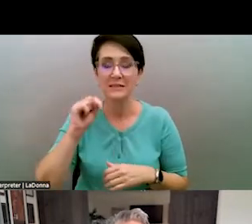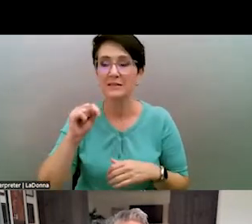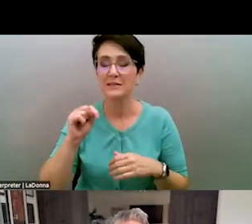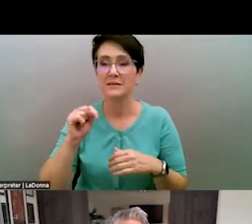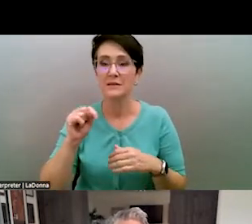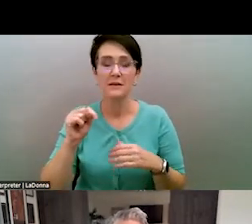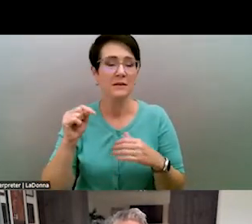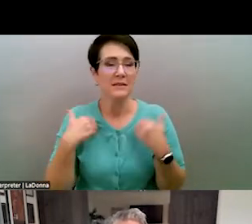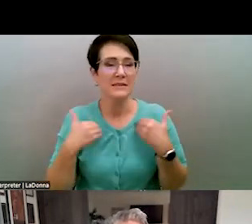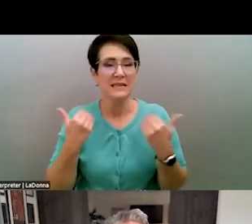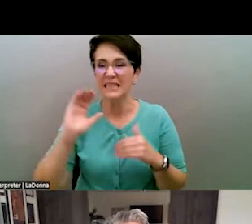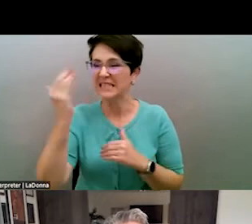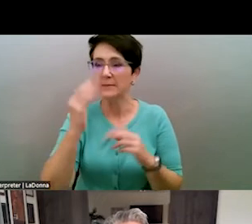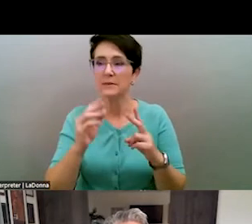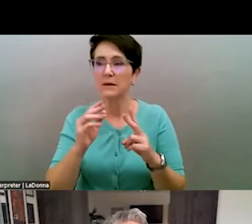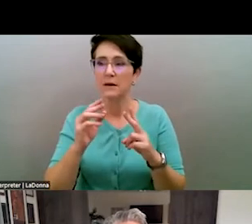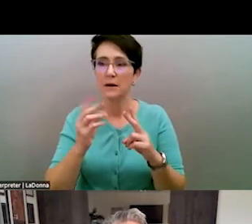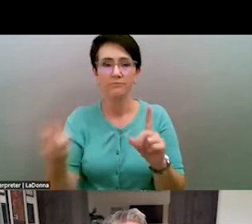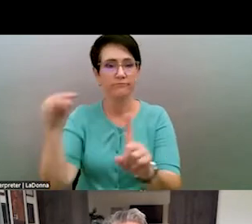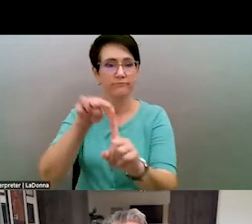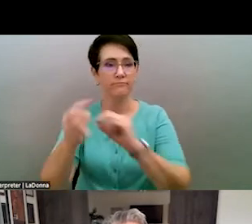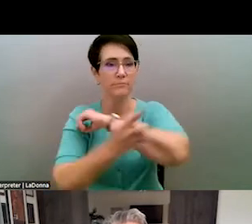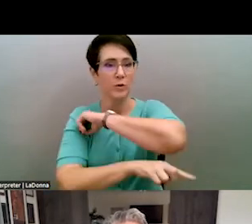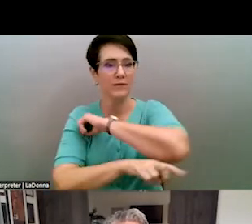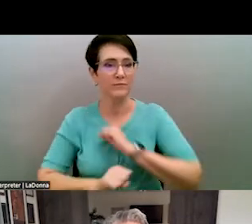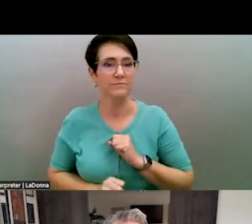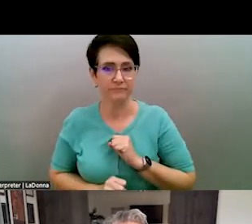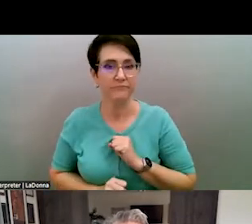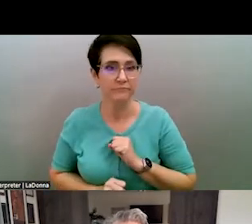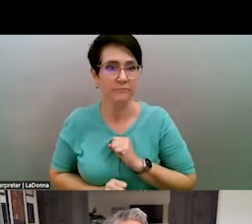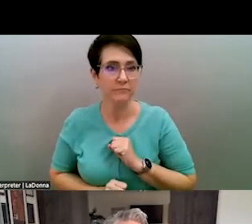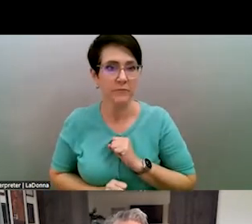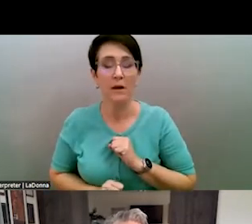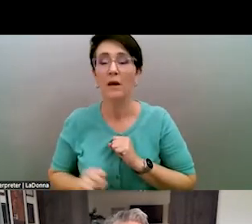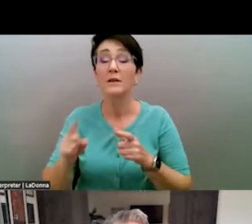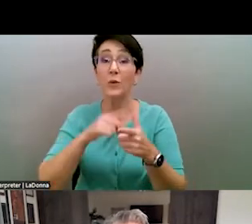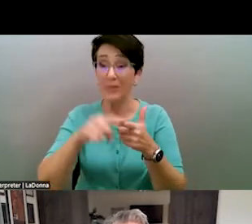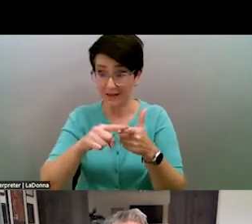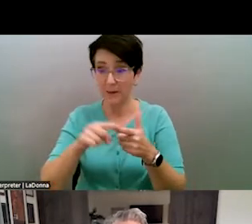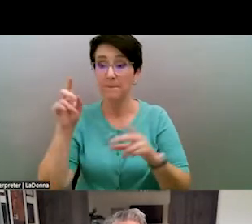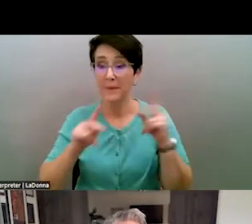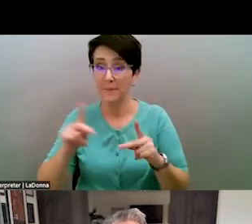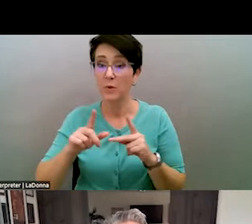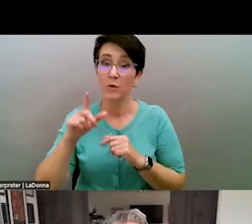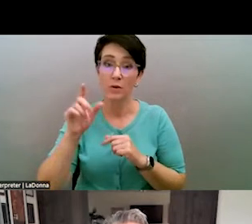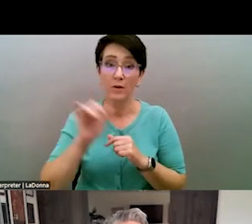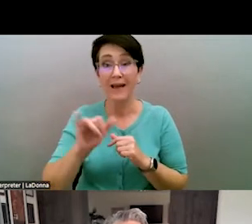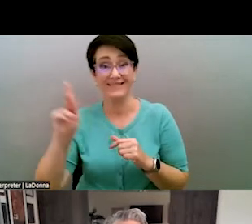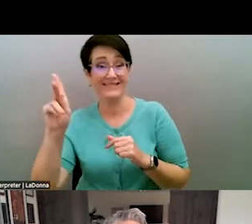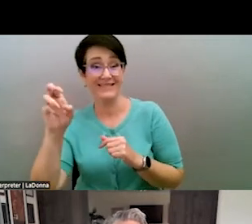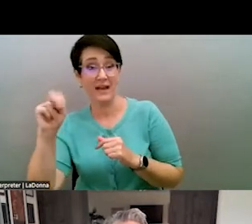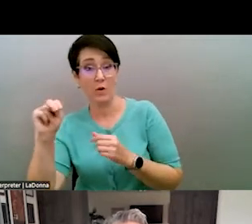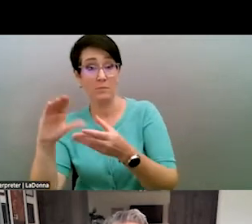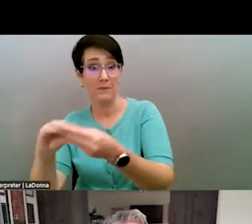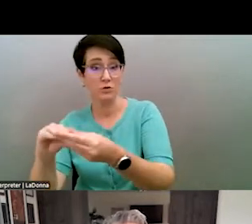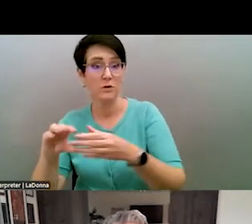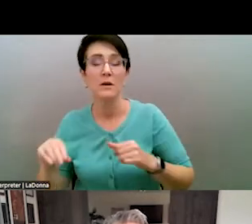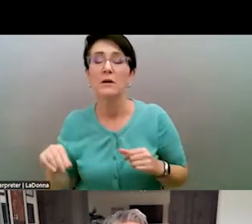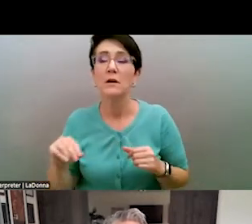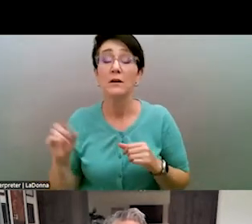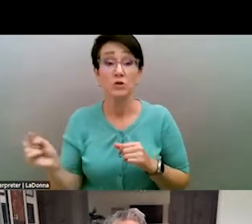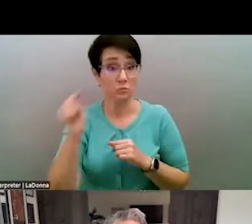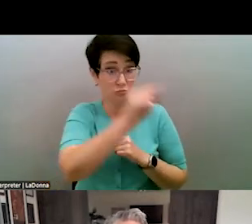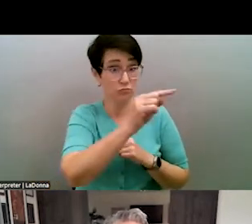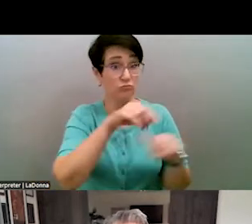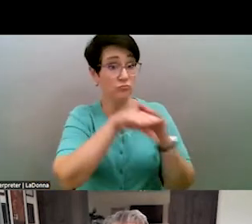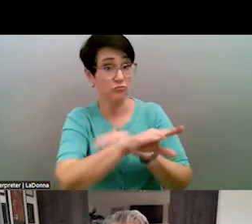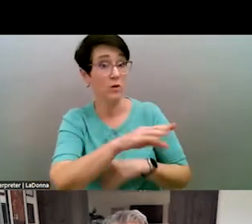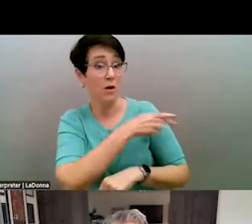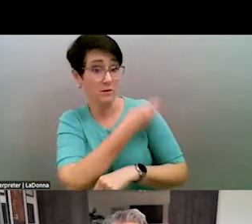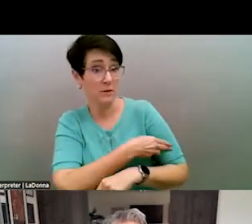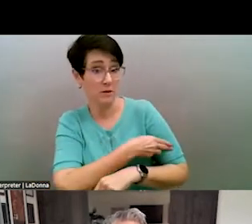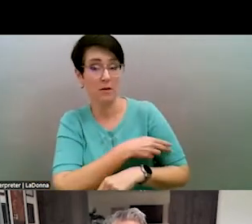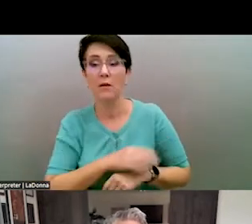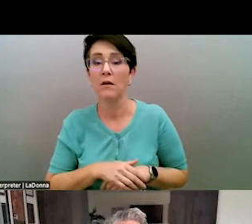SEEMS VERY PUNITIVE. THEREFORE, YOUNG PEOPLE. KAREN SAID THIS. AND SHE LEARNED THAT